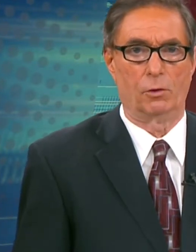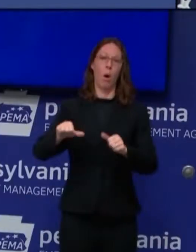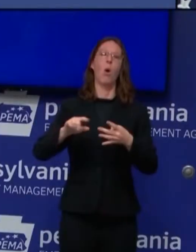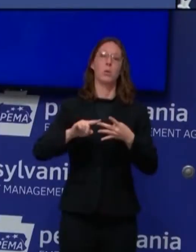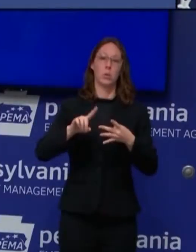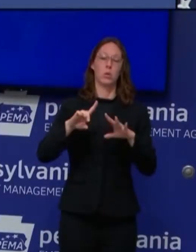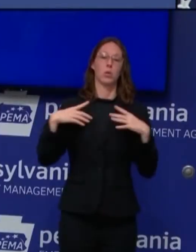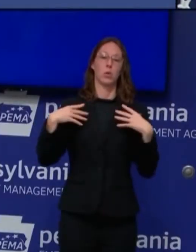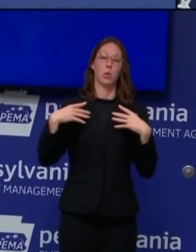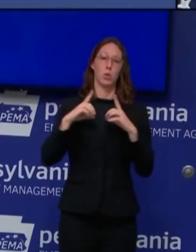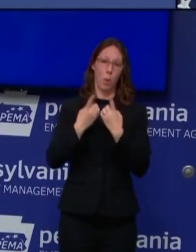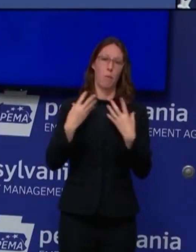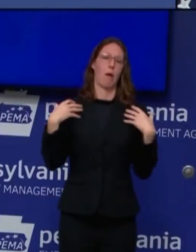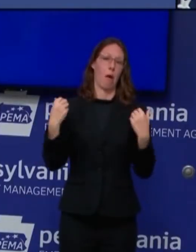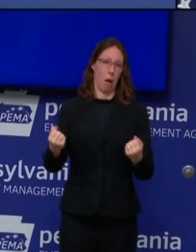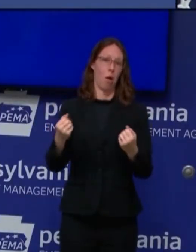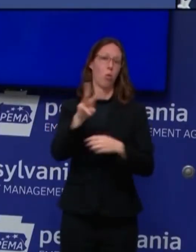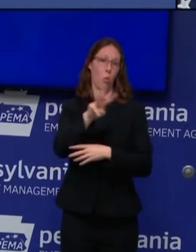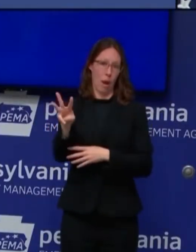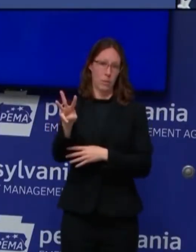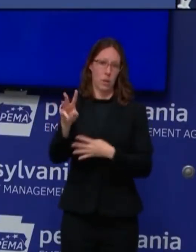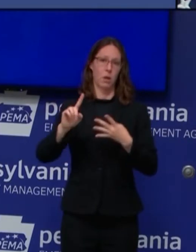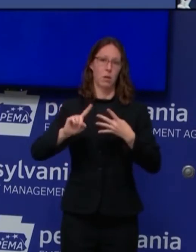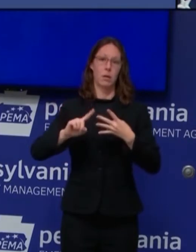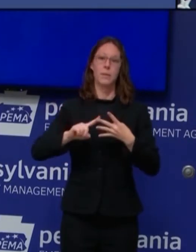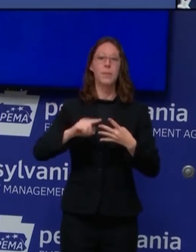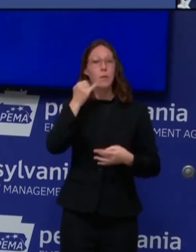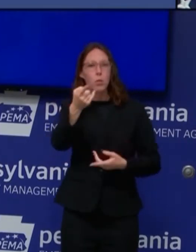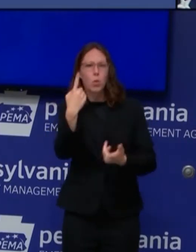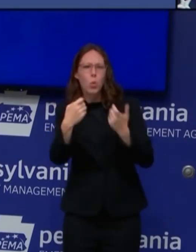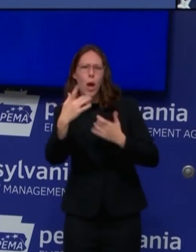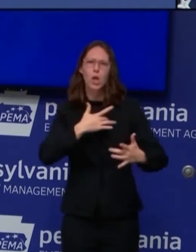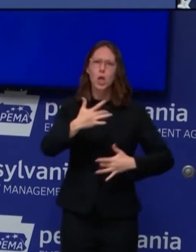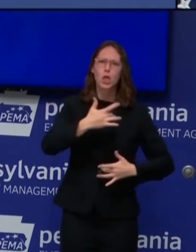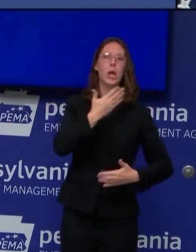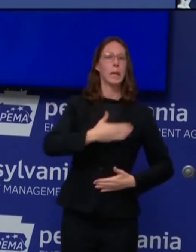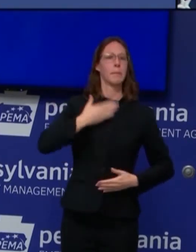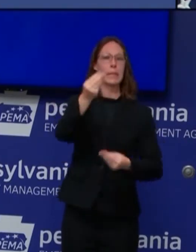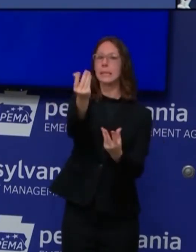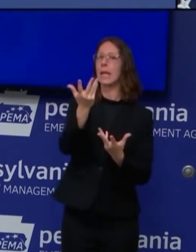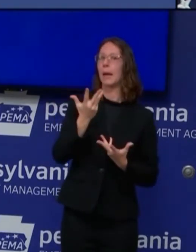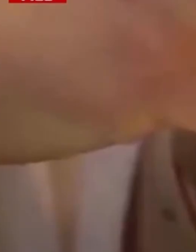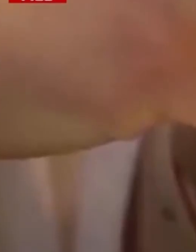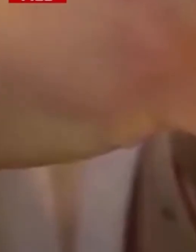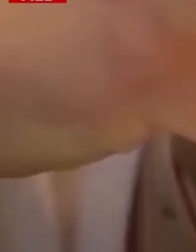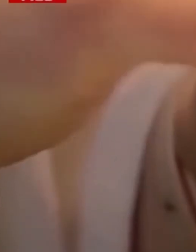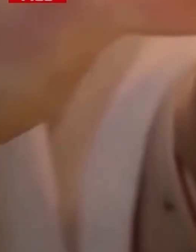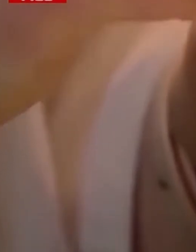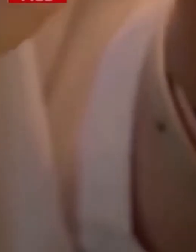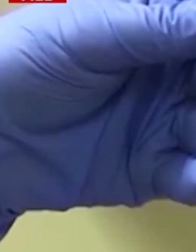ACROSS THE COMMONWEALTH. GOVERNOR TOM WOLF AND MEMBERS FORCE EXPLAINING THEIR PLAN TO HELP PROTECT SCHOOL